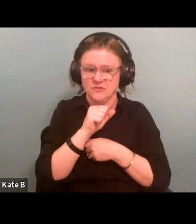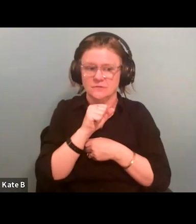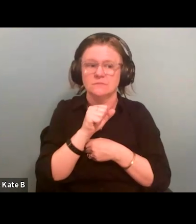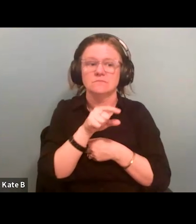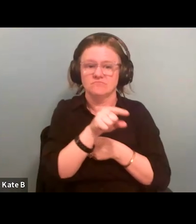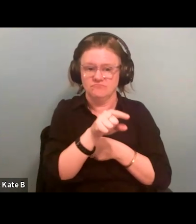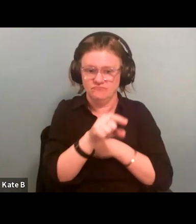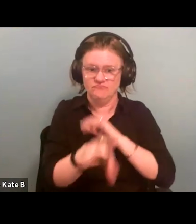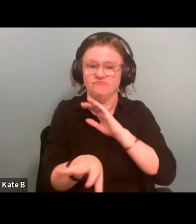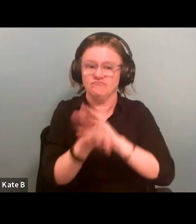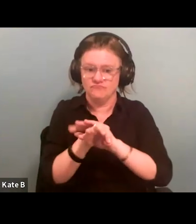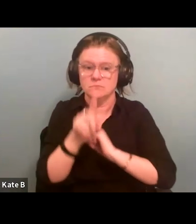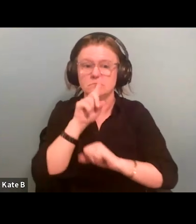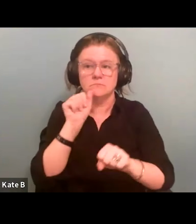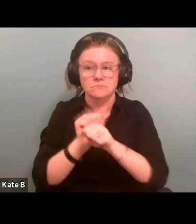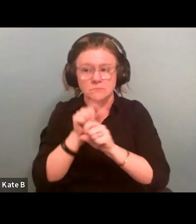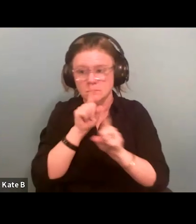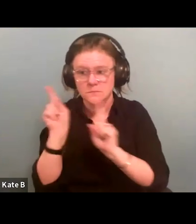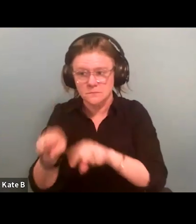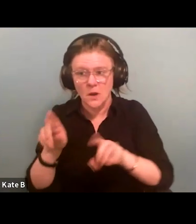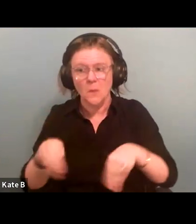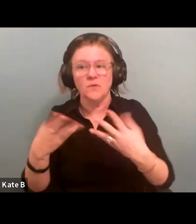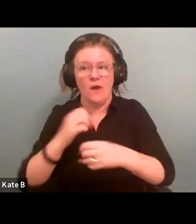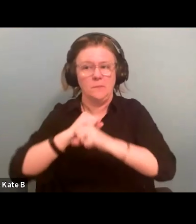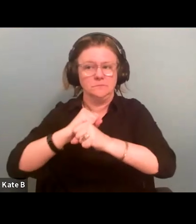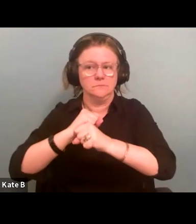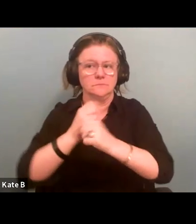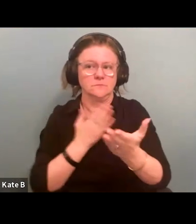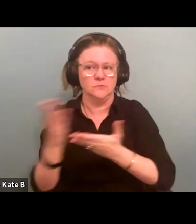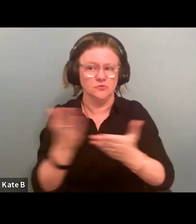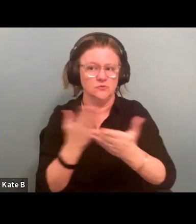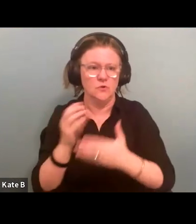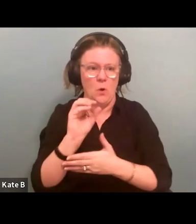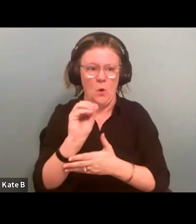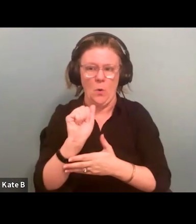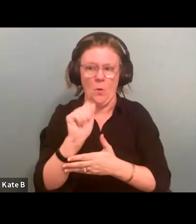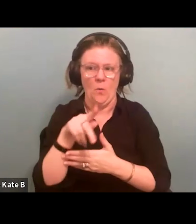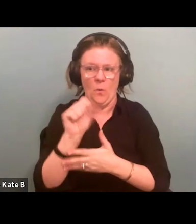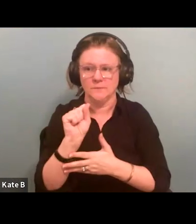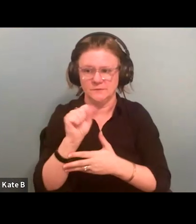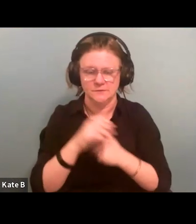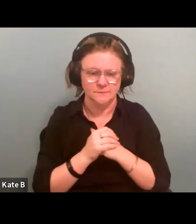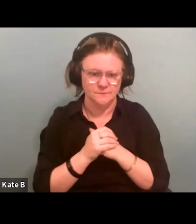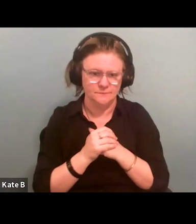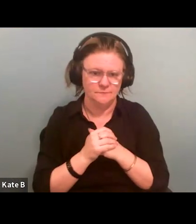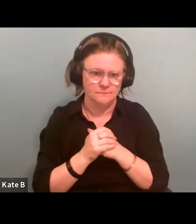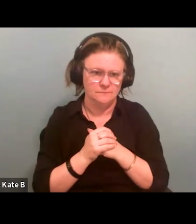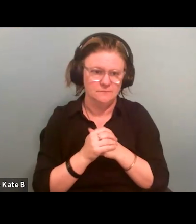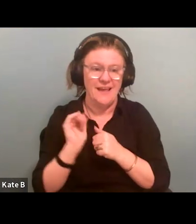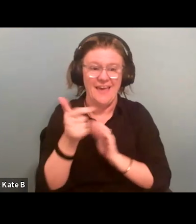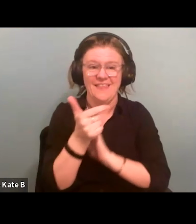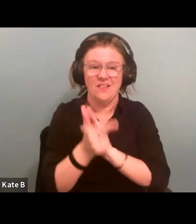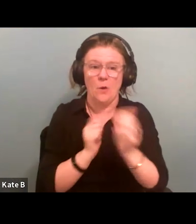to provide this protective services under the Protective Services Law from 1988.